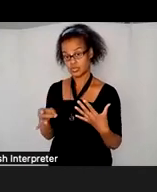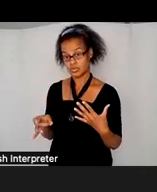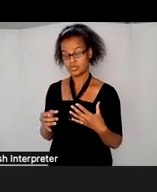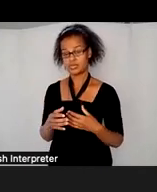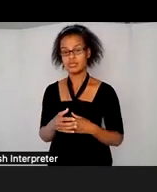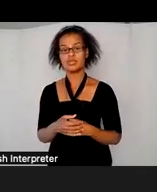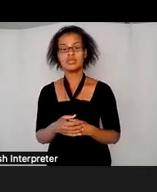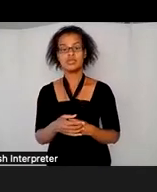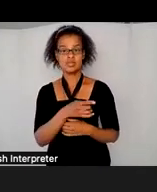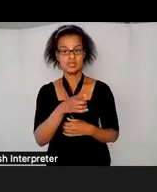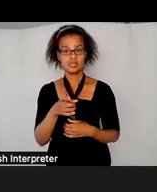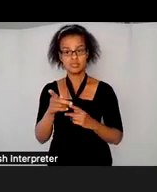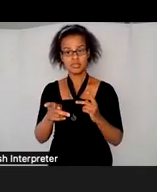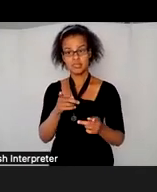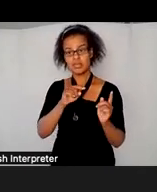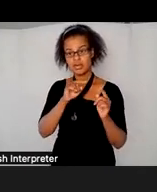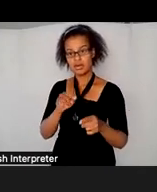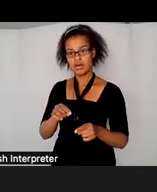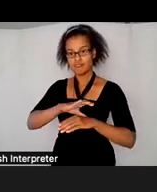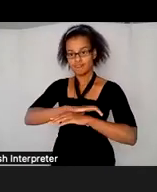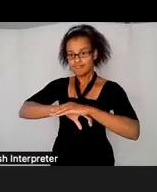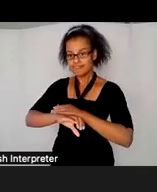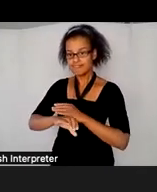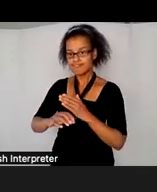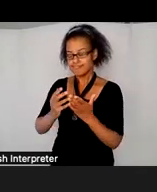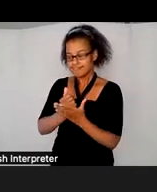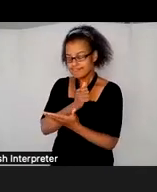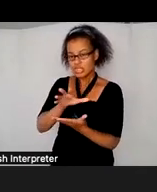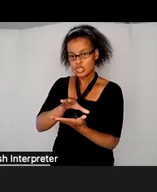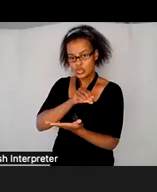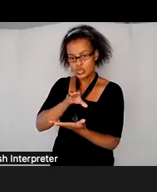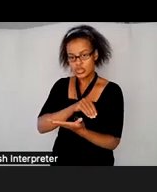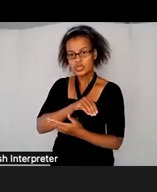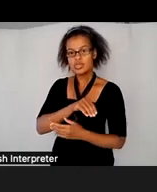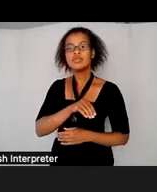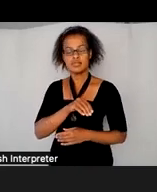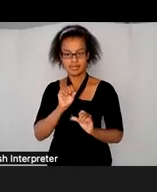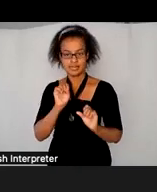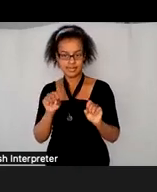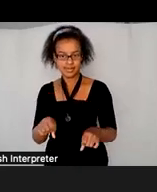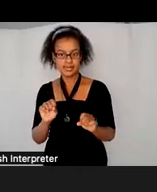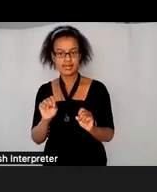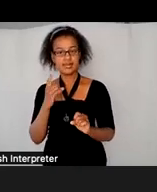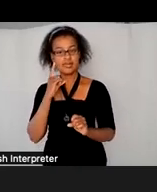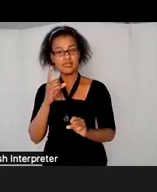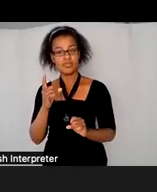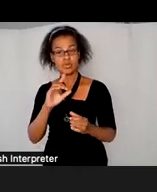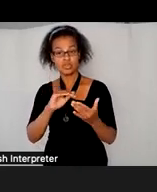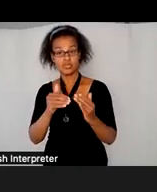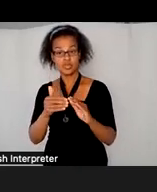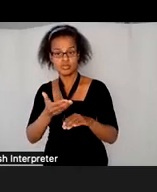learning experiences as a way to serve and enrich our community but most importantly,